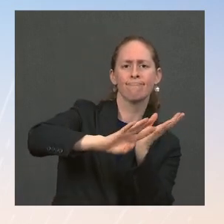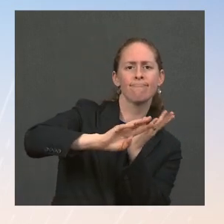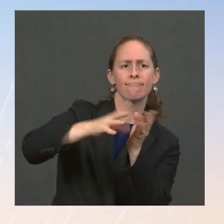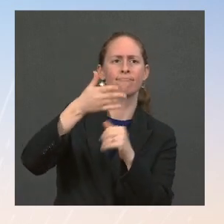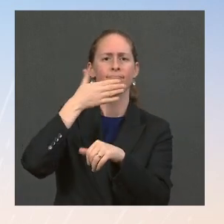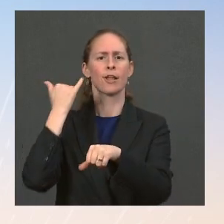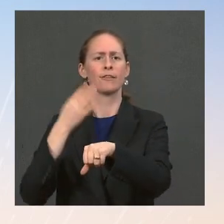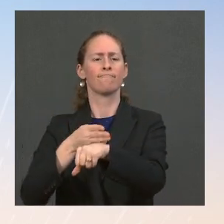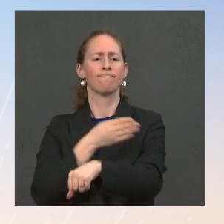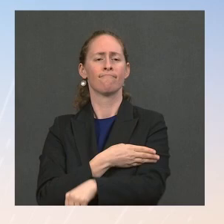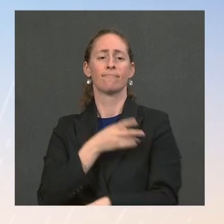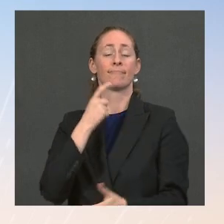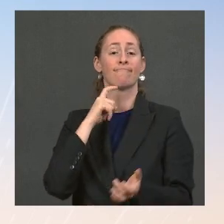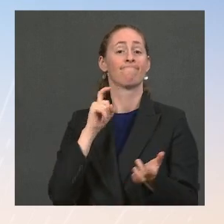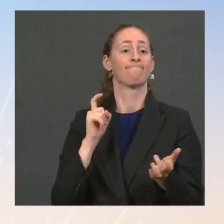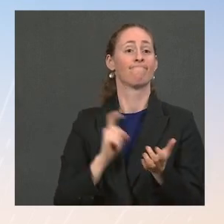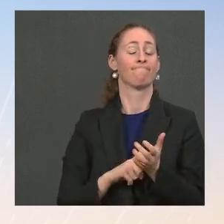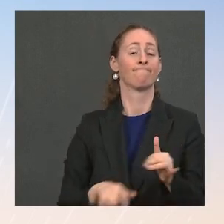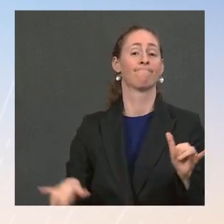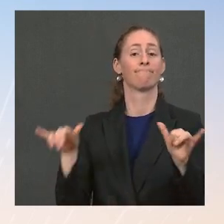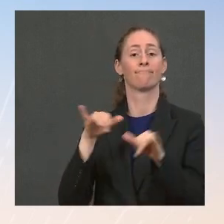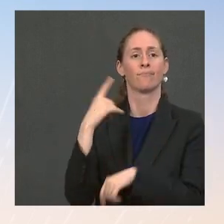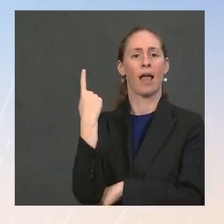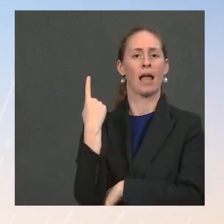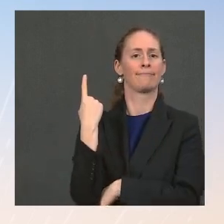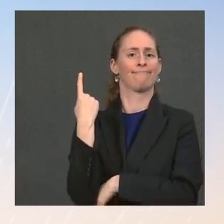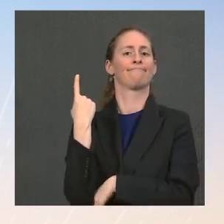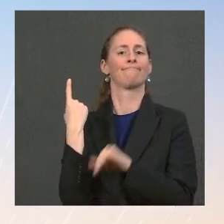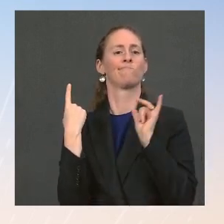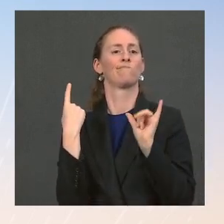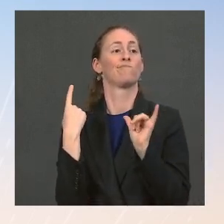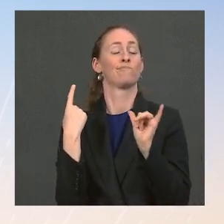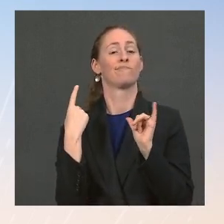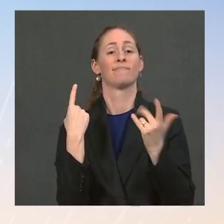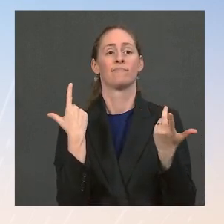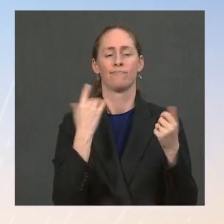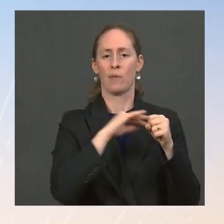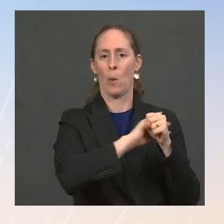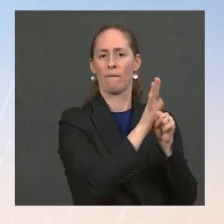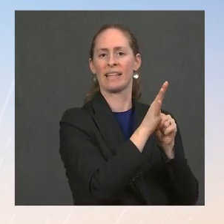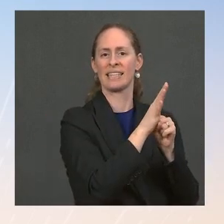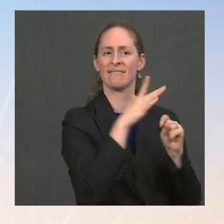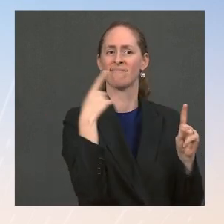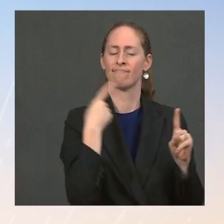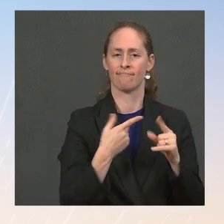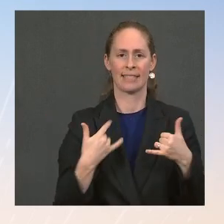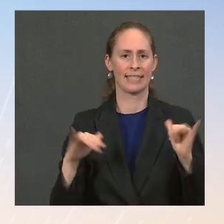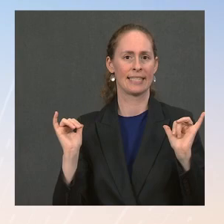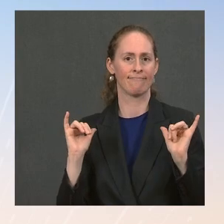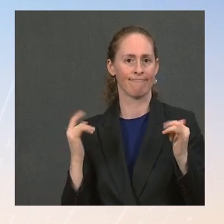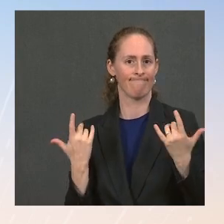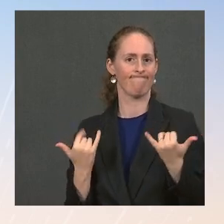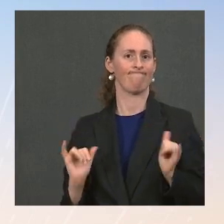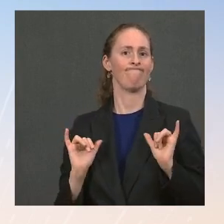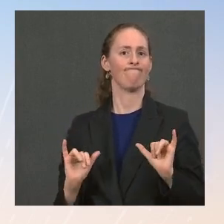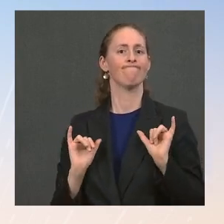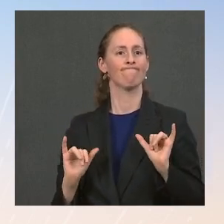is also COVID and the fact that COVID continues to be a threat to supply chains that are happening globally.